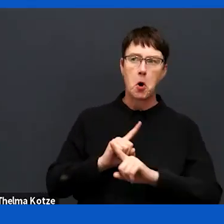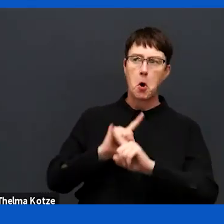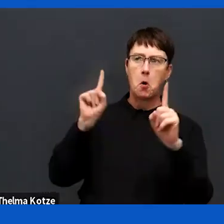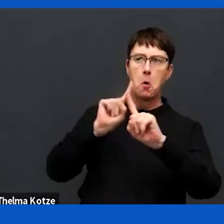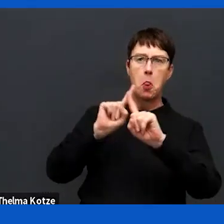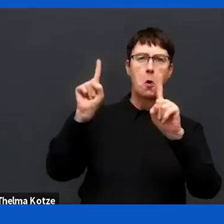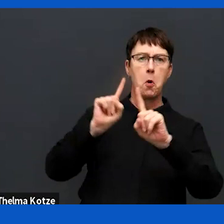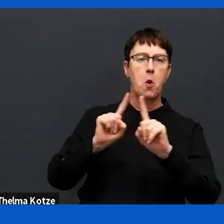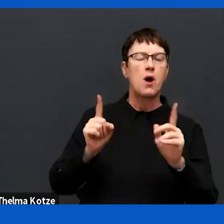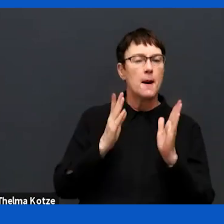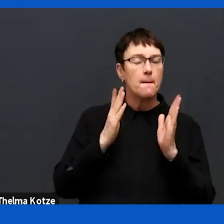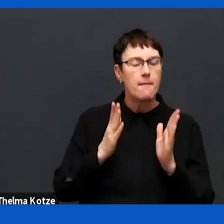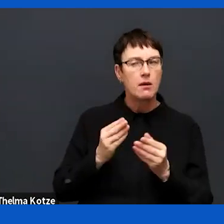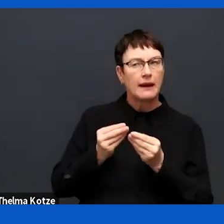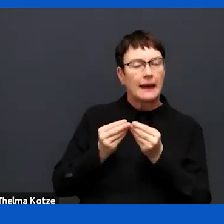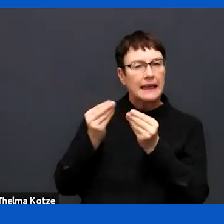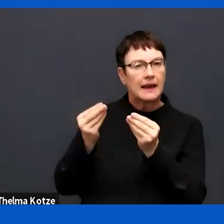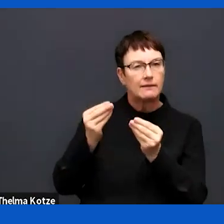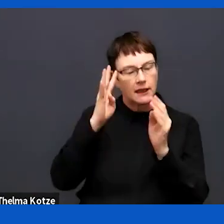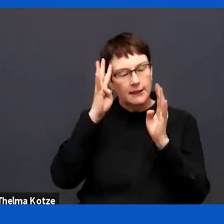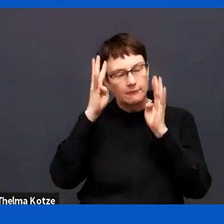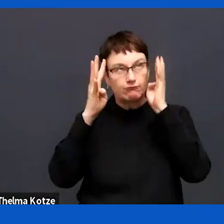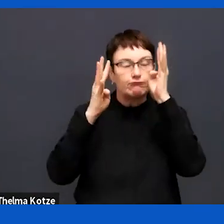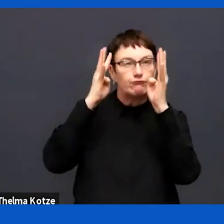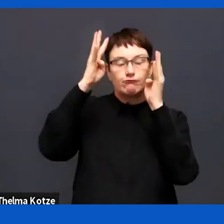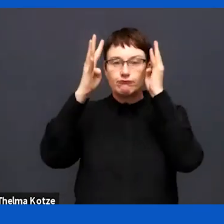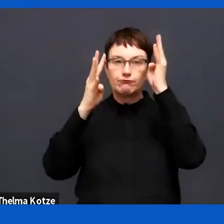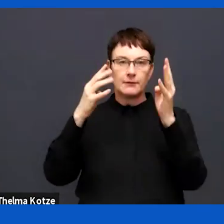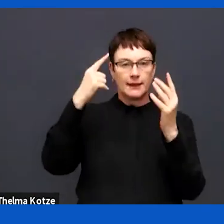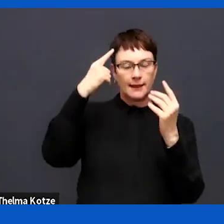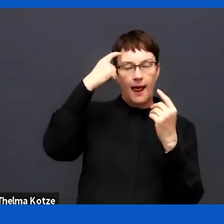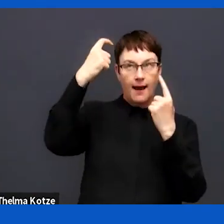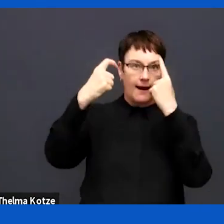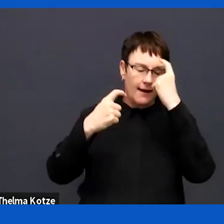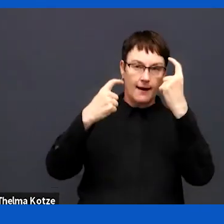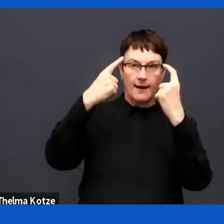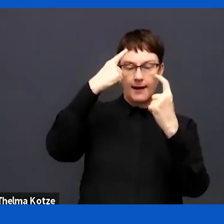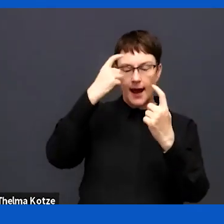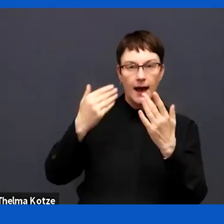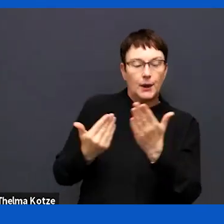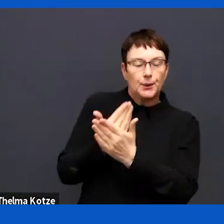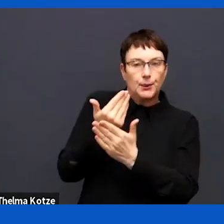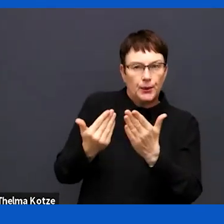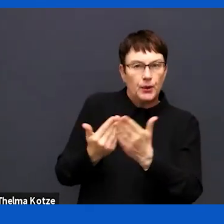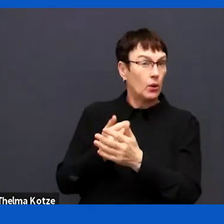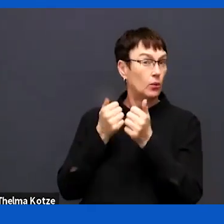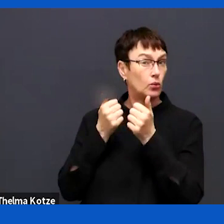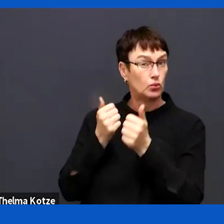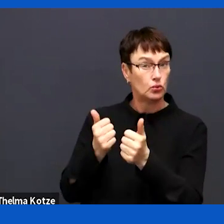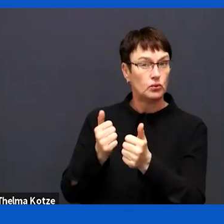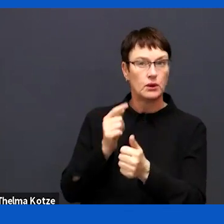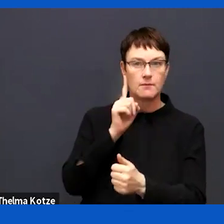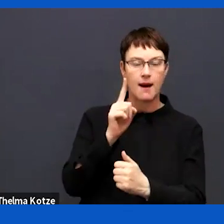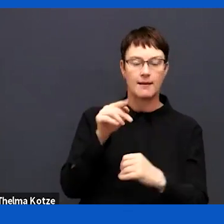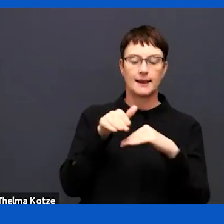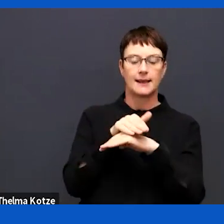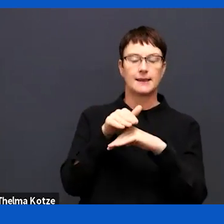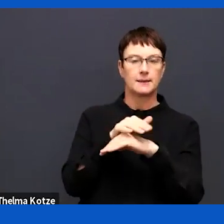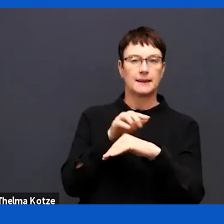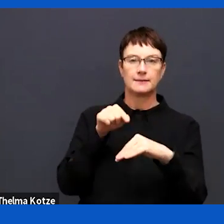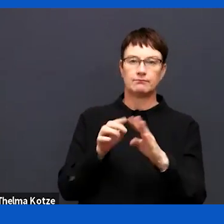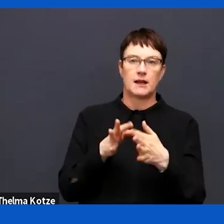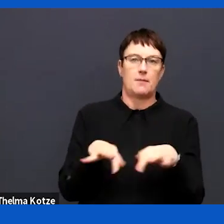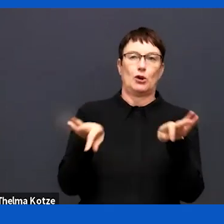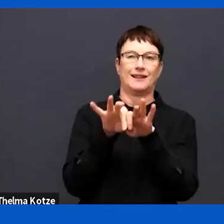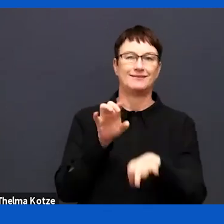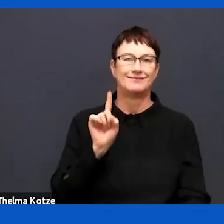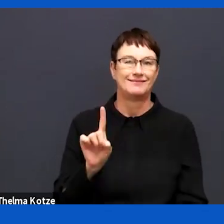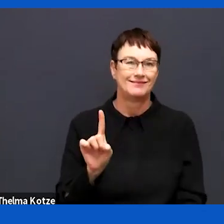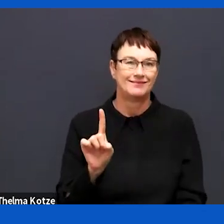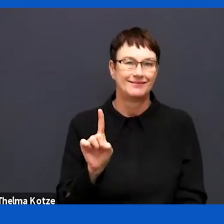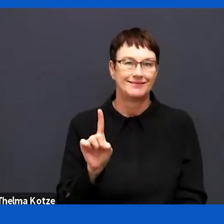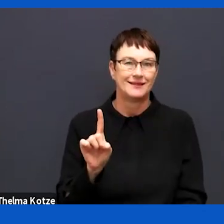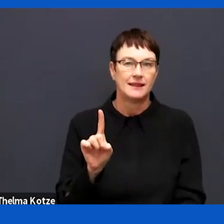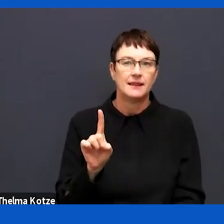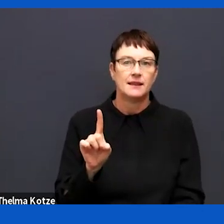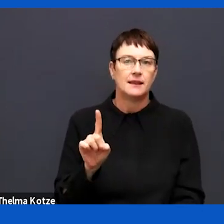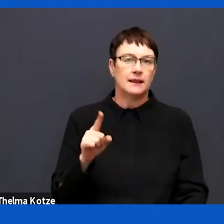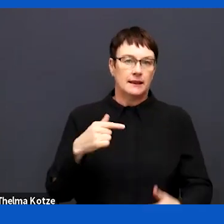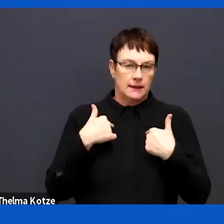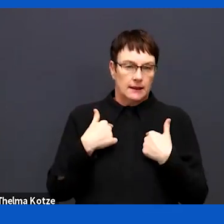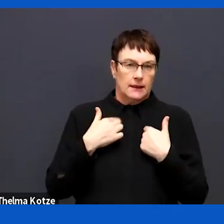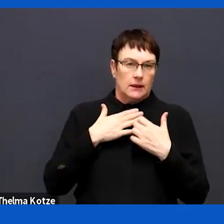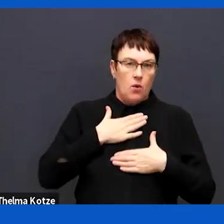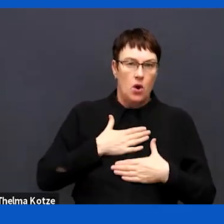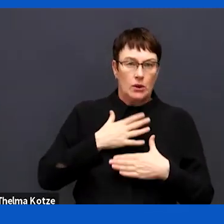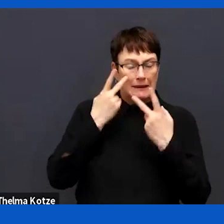market and the solutions that are proposed by the market. And see how AI can help us. But anyway,